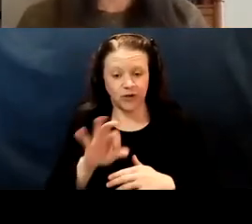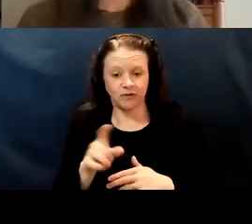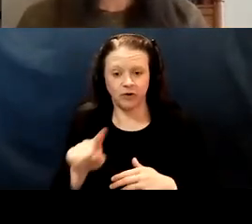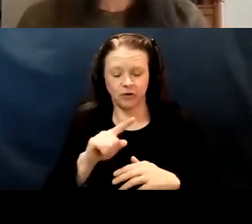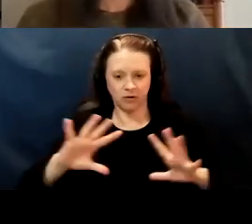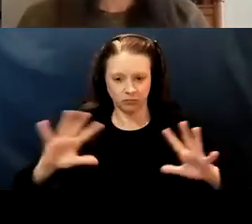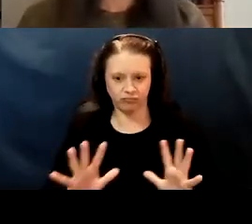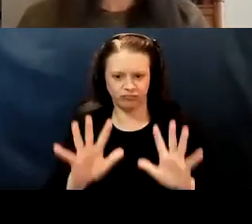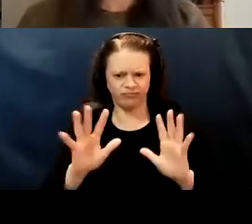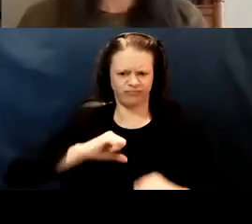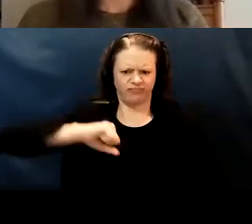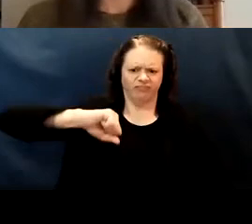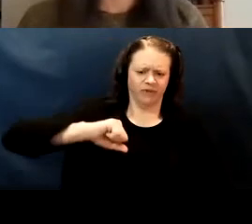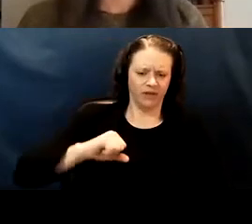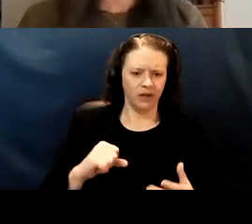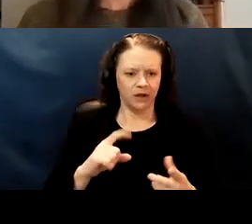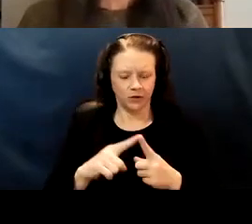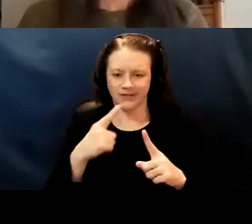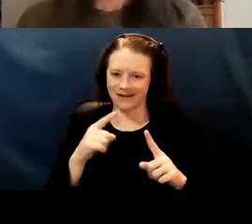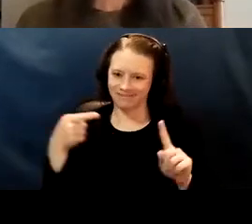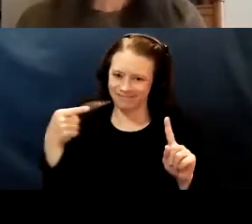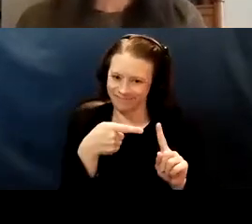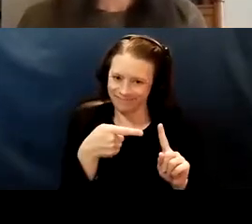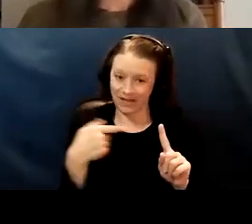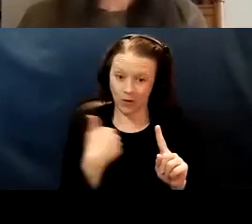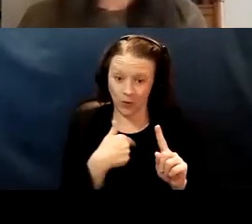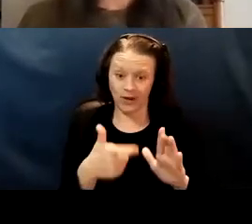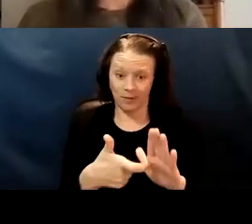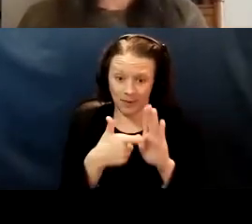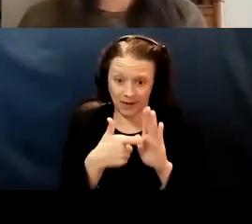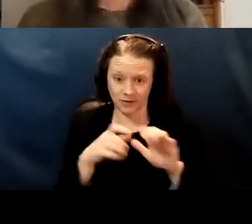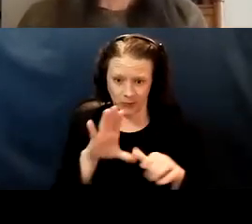organization to turn to, to say hey, we actually need to do this.